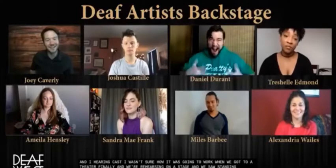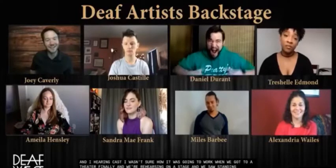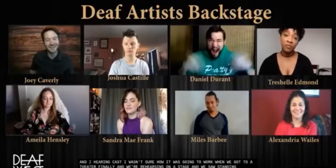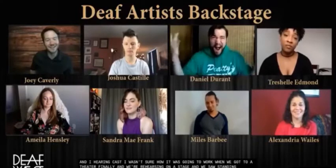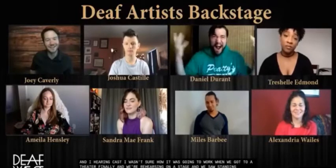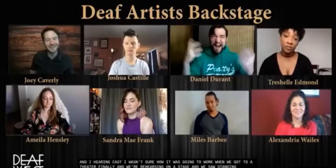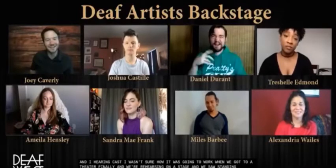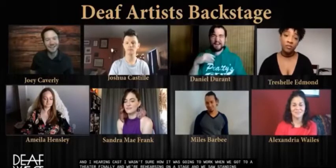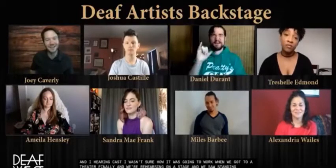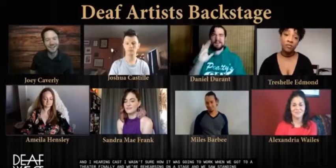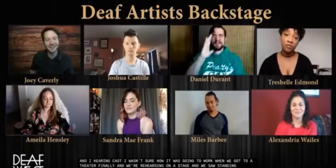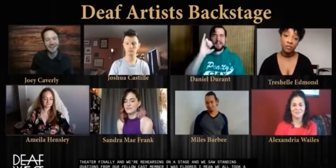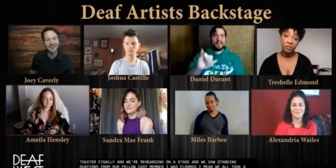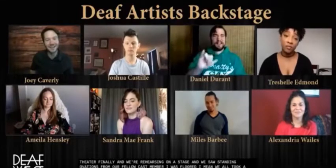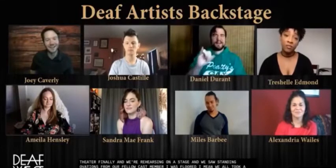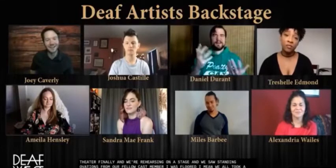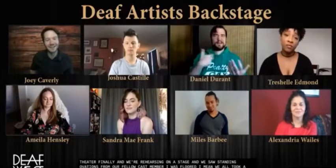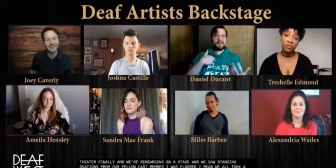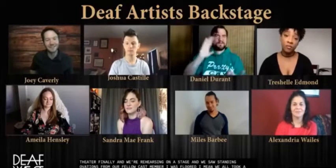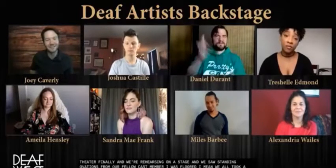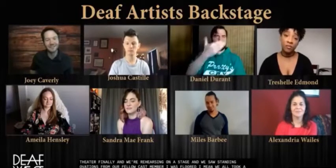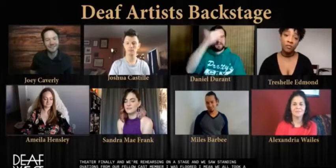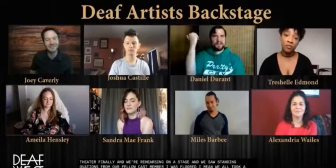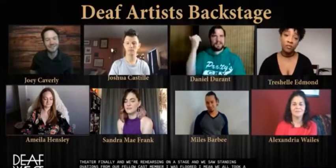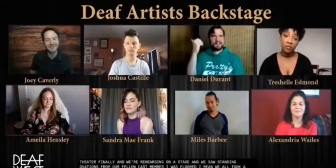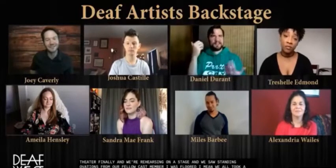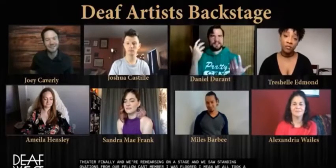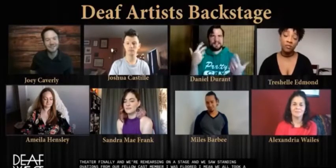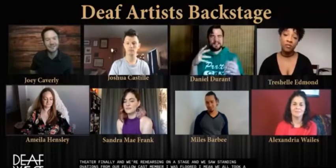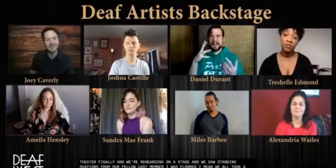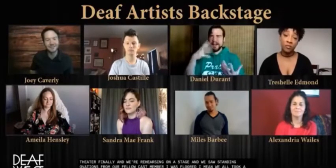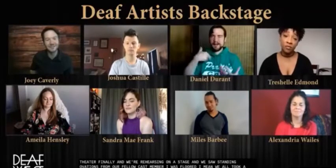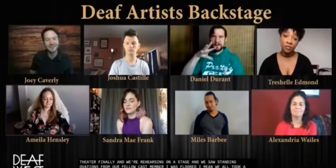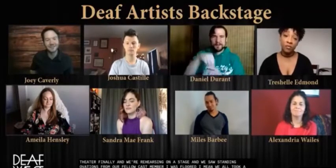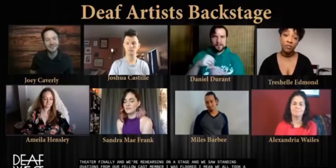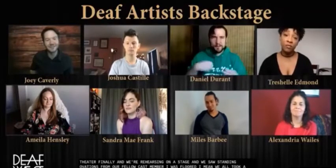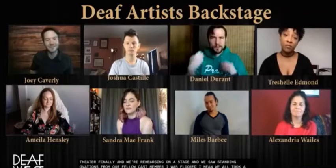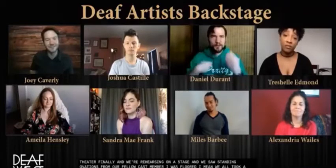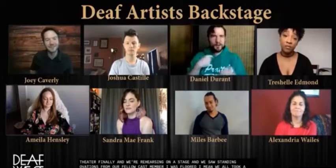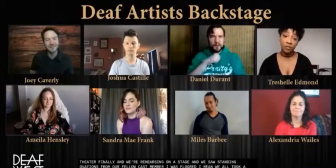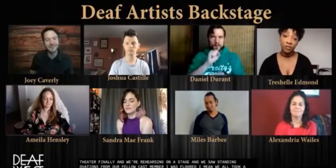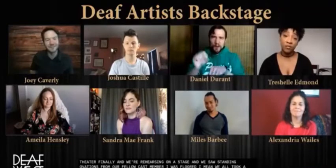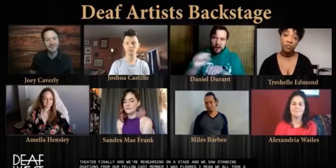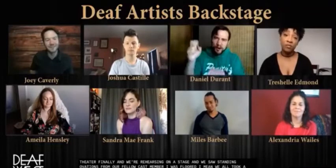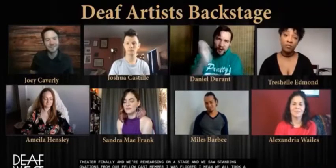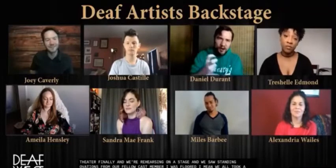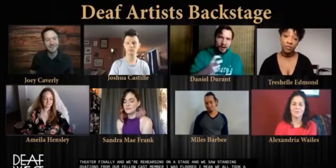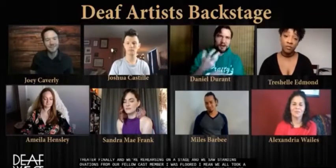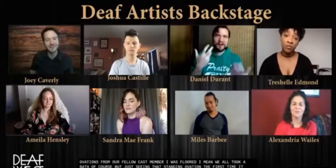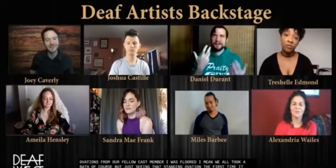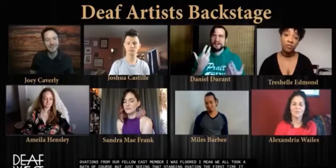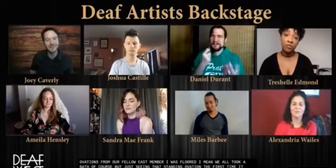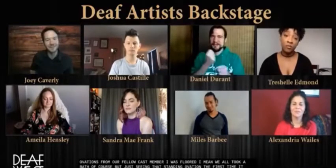Seeing how much people enjoyed our performance in our hard work was the moment I knew this was going to be a hit.